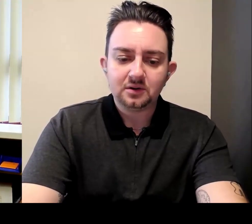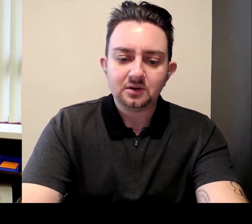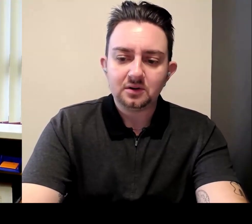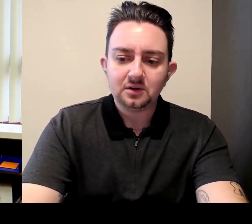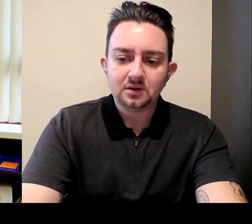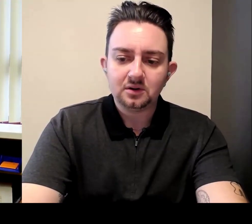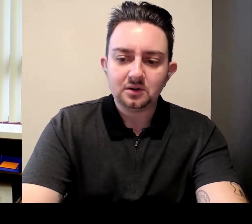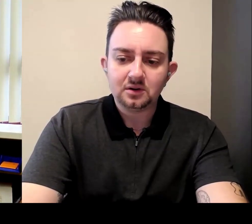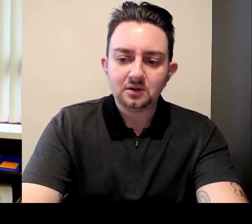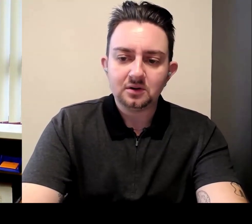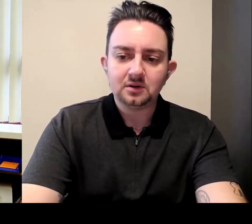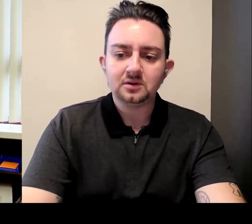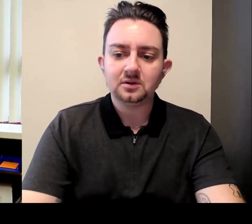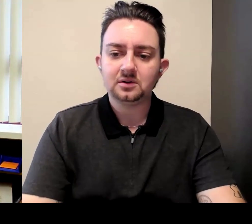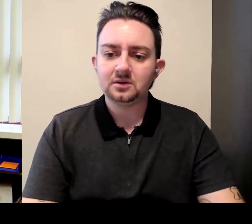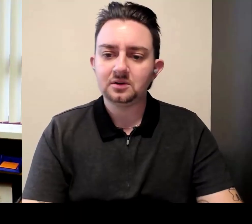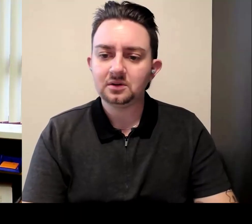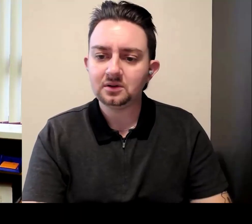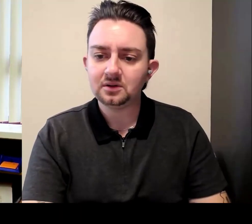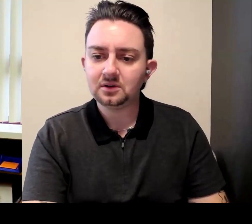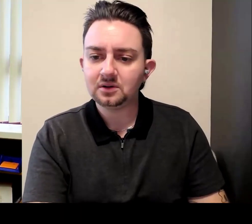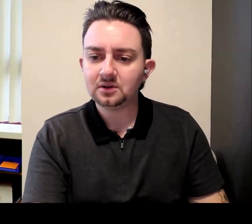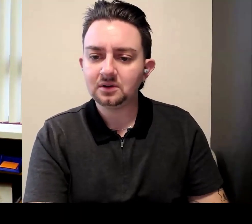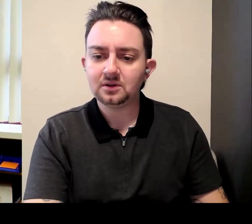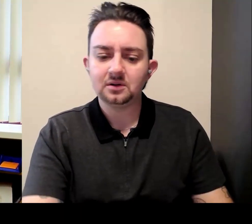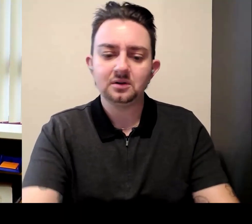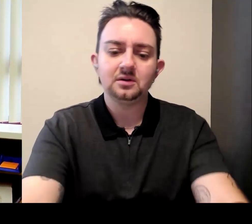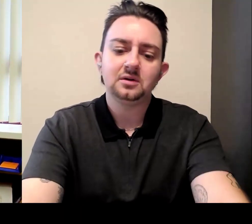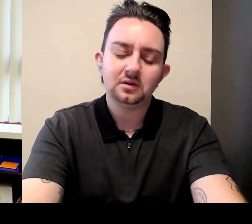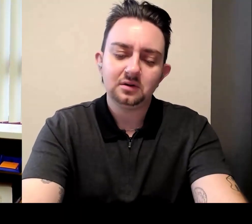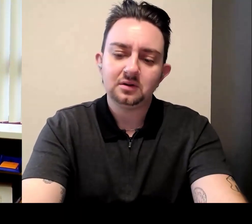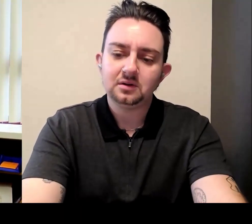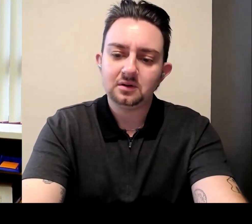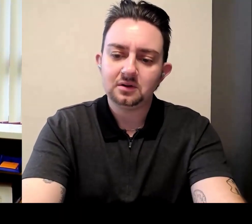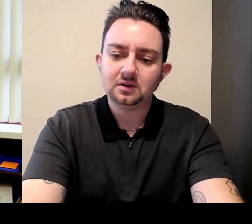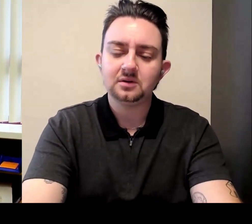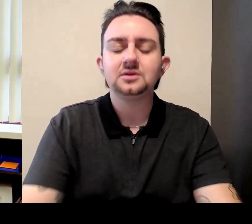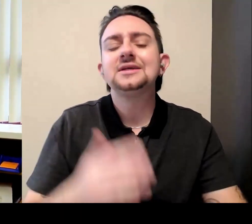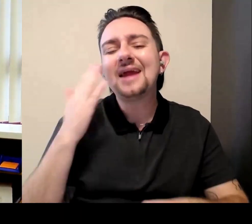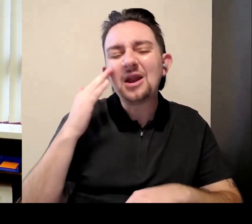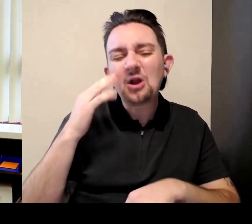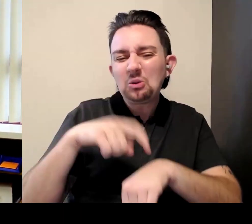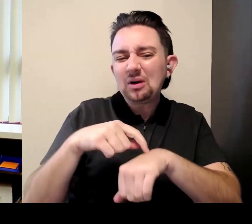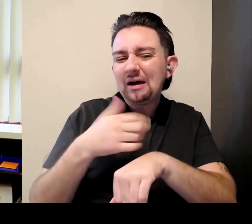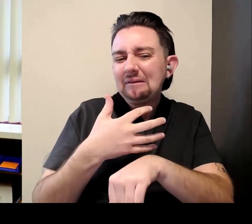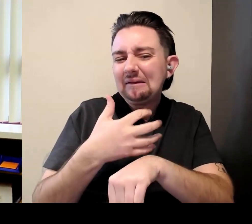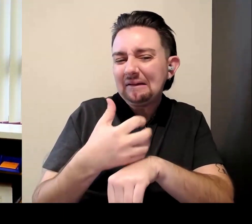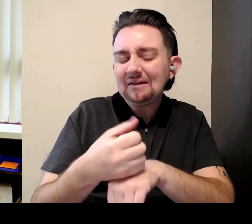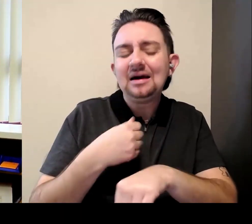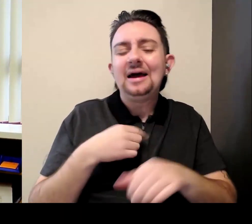Do you have any behavior resources or strategies you like to use with students who have limited communication ability?